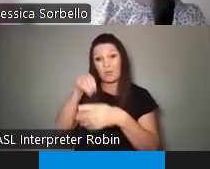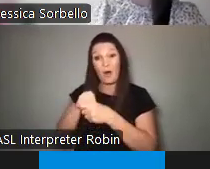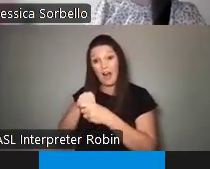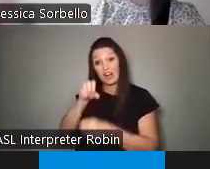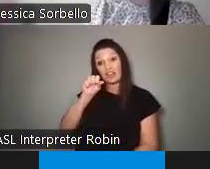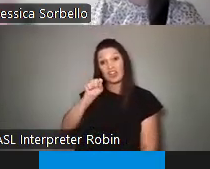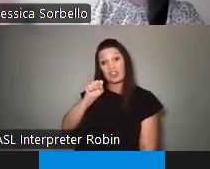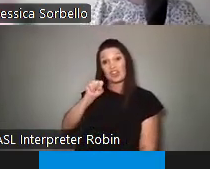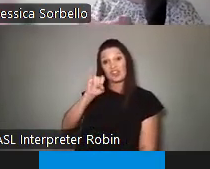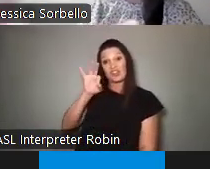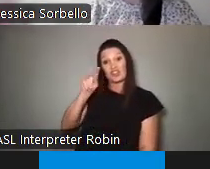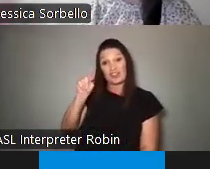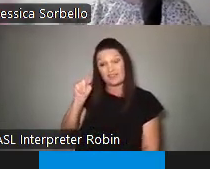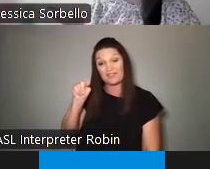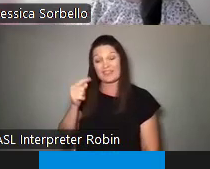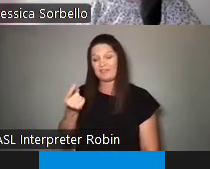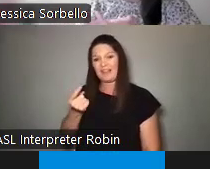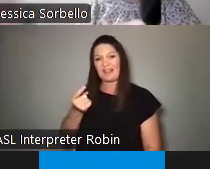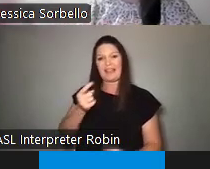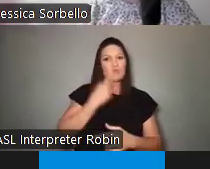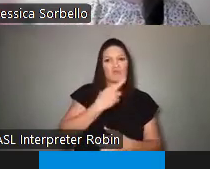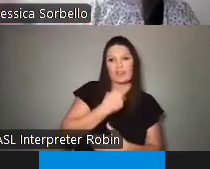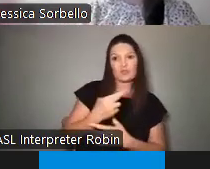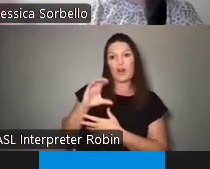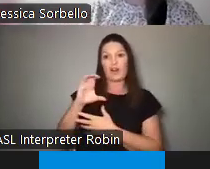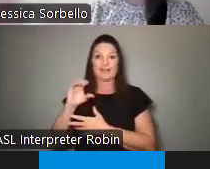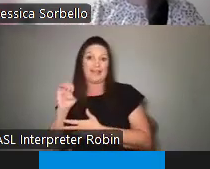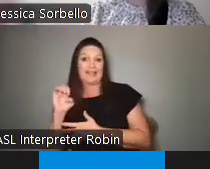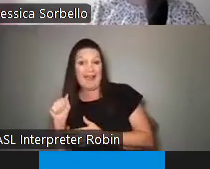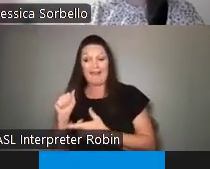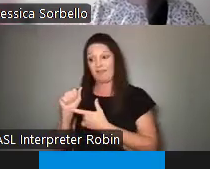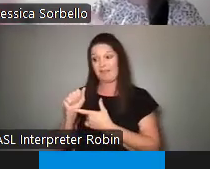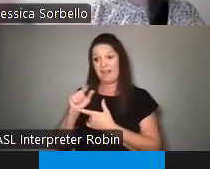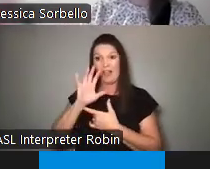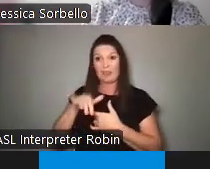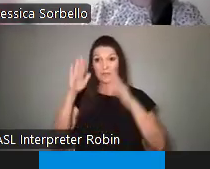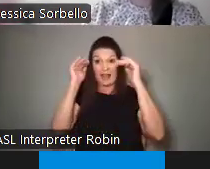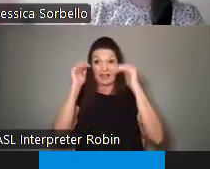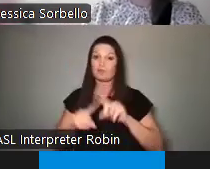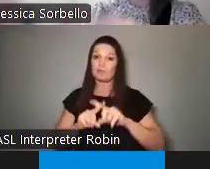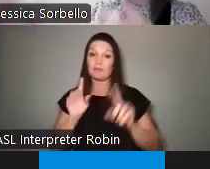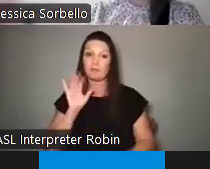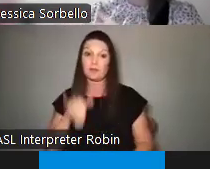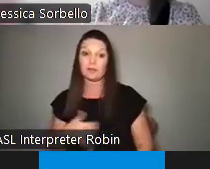different. Let's gather that little bit more information of what sort of shift are we talking about? Any other